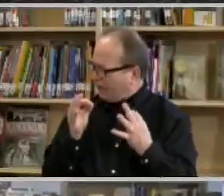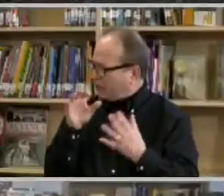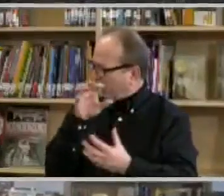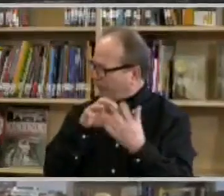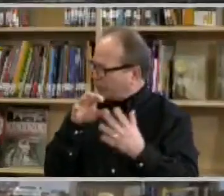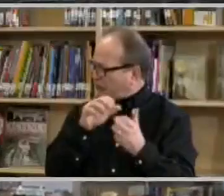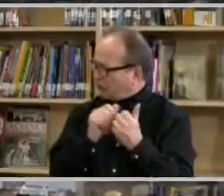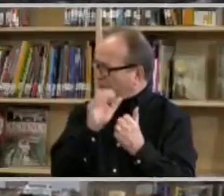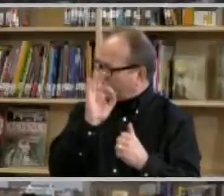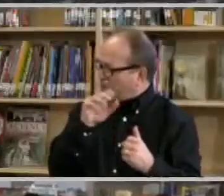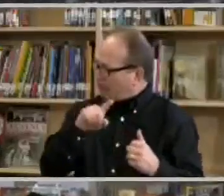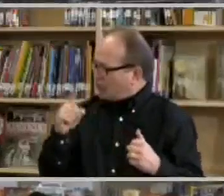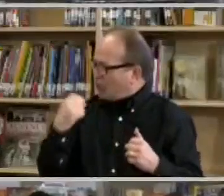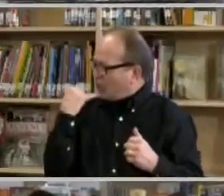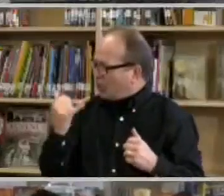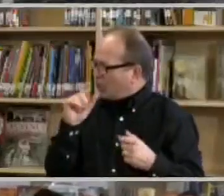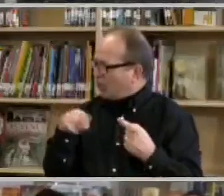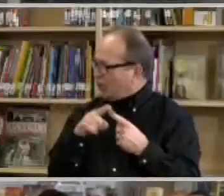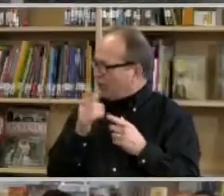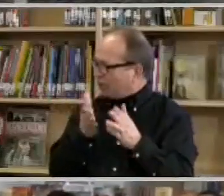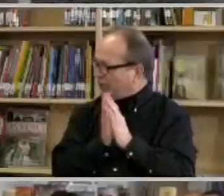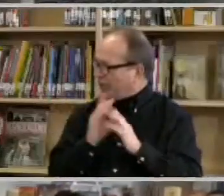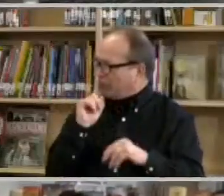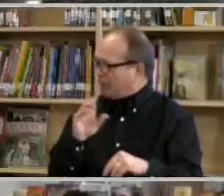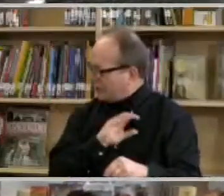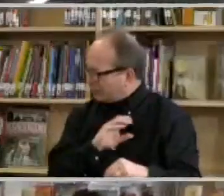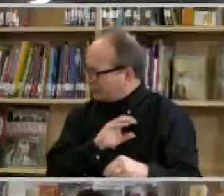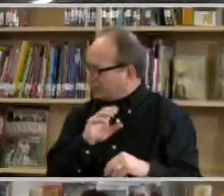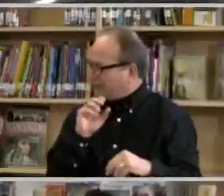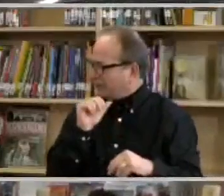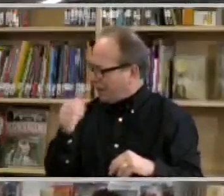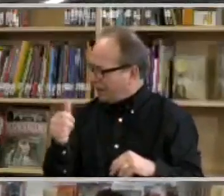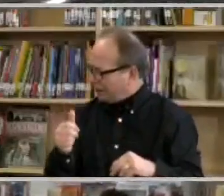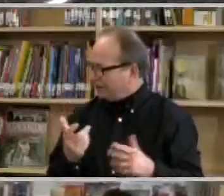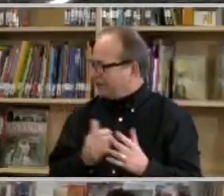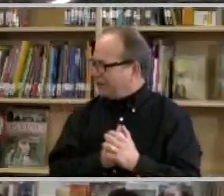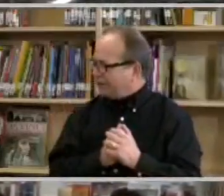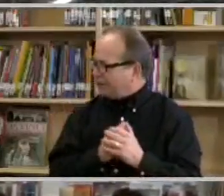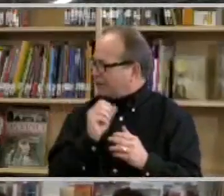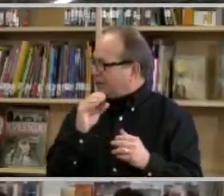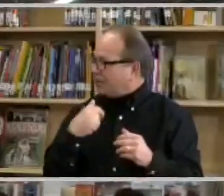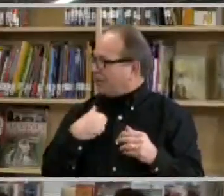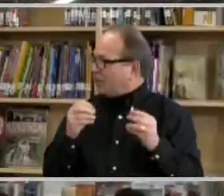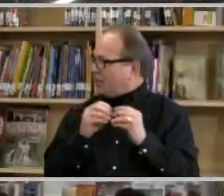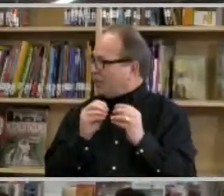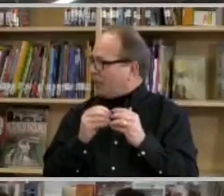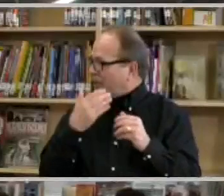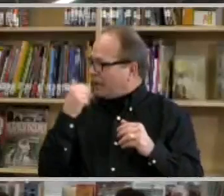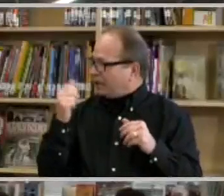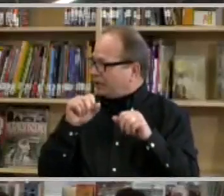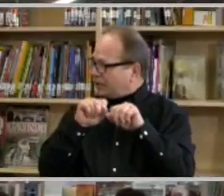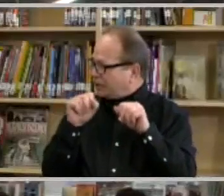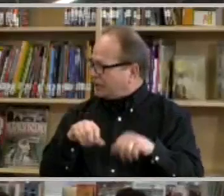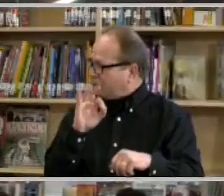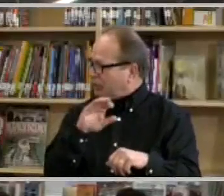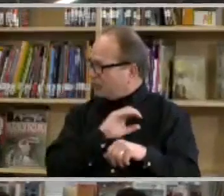AND AS A MEMBER OF TWO DIFFERENT FIRE DEPARTMENTS, THERE'S A LOT OF CONFUSION WITH 9-1-1 CALLS.